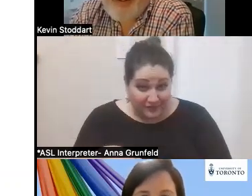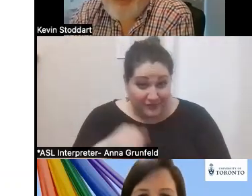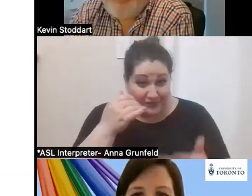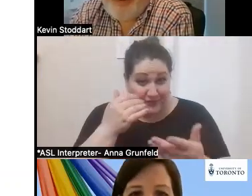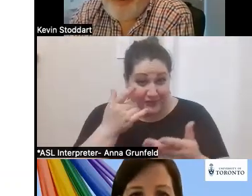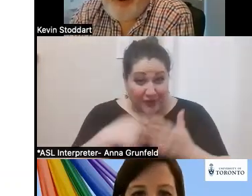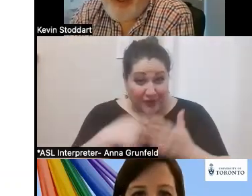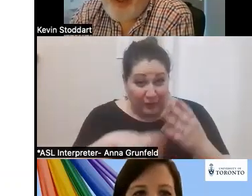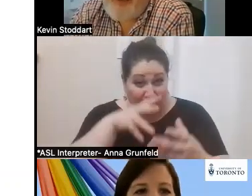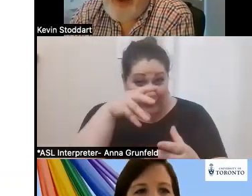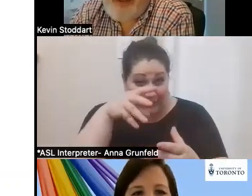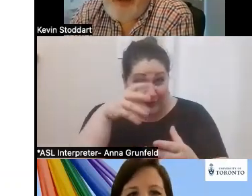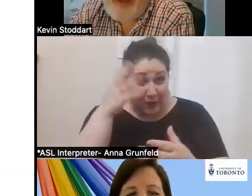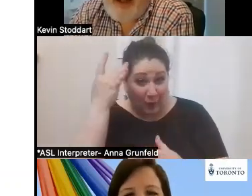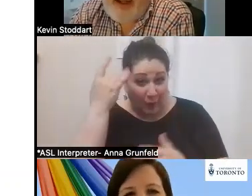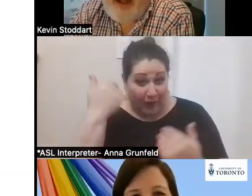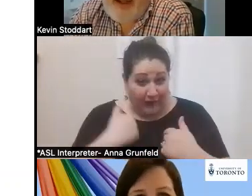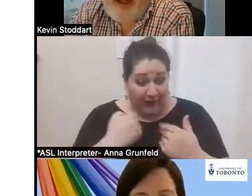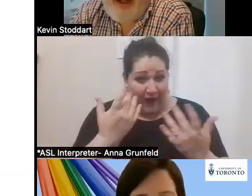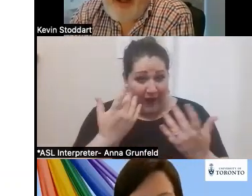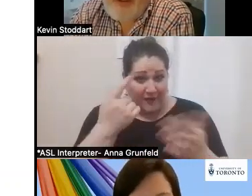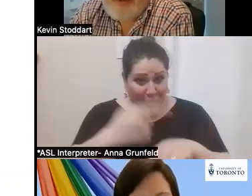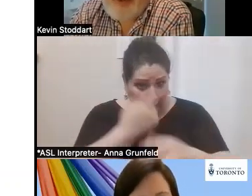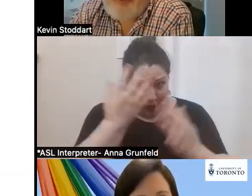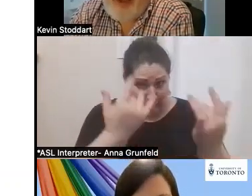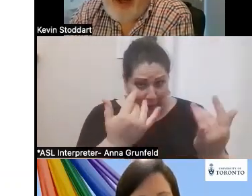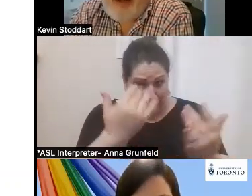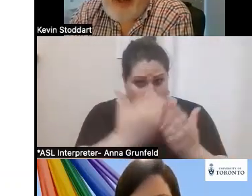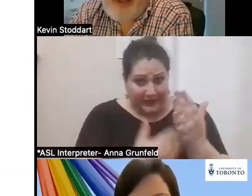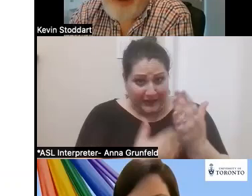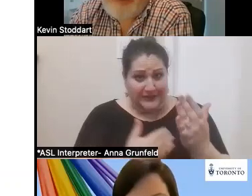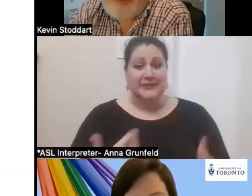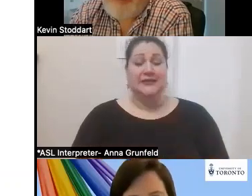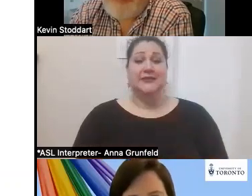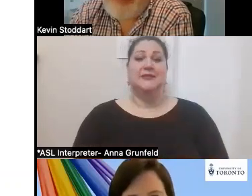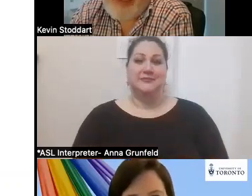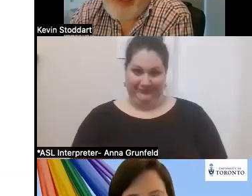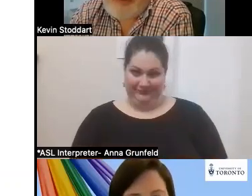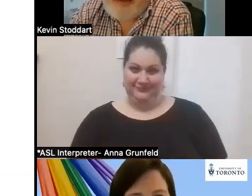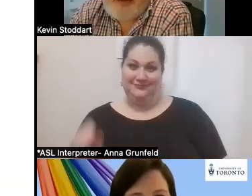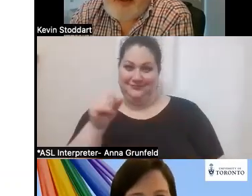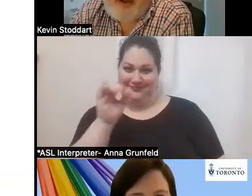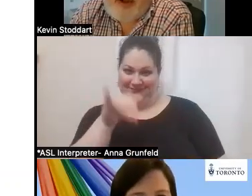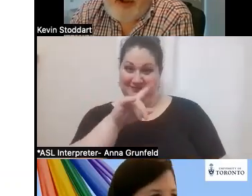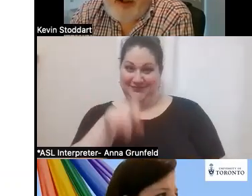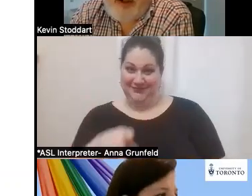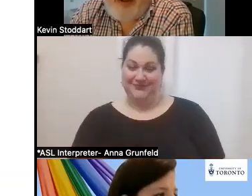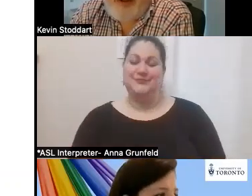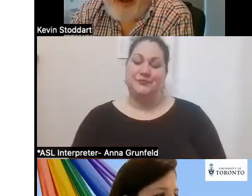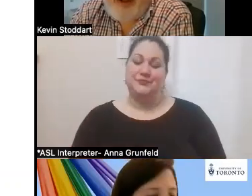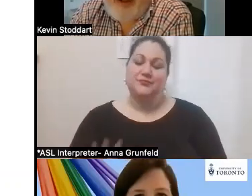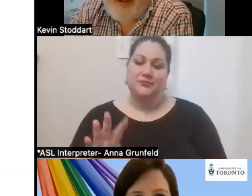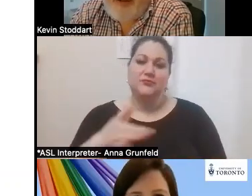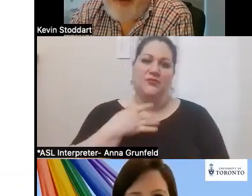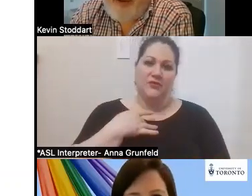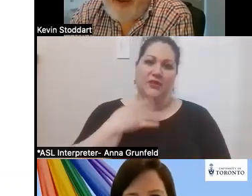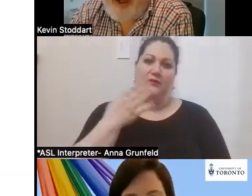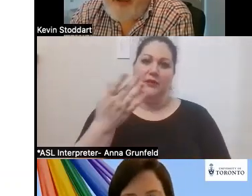Okay, well, so, I think this goes back to our, you know,